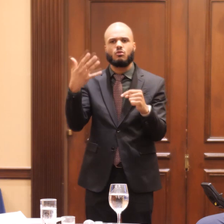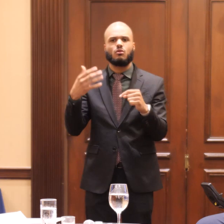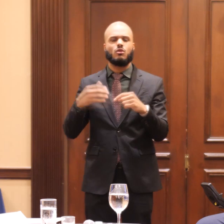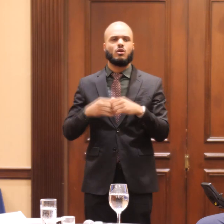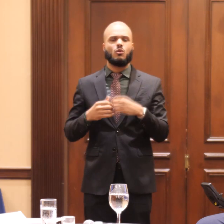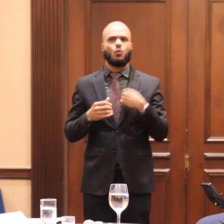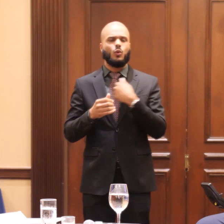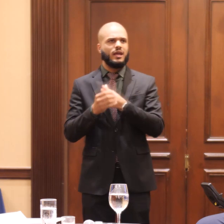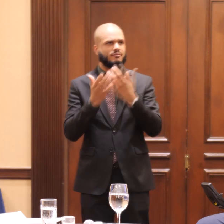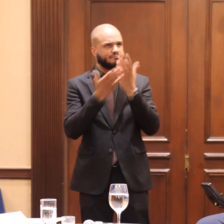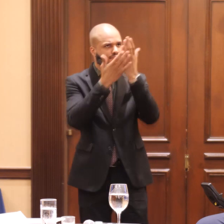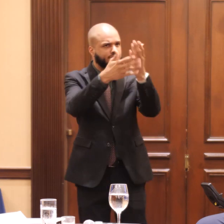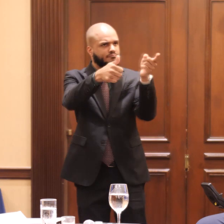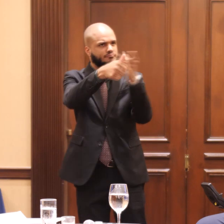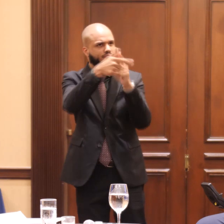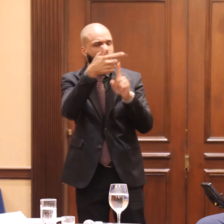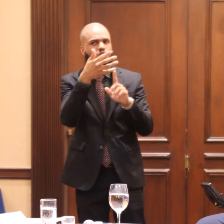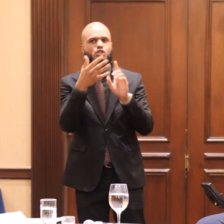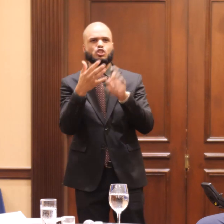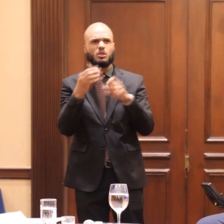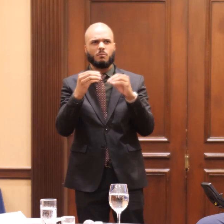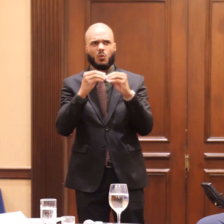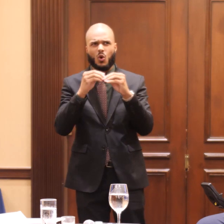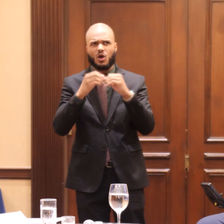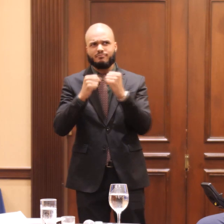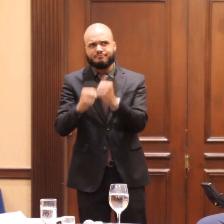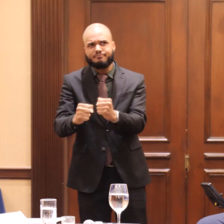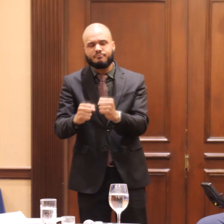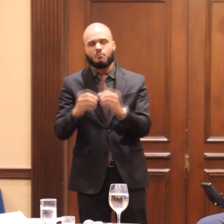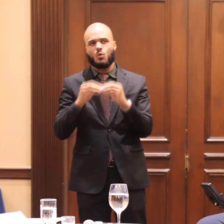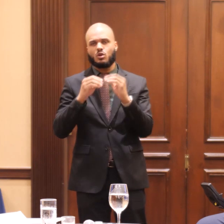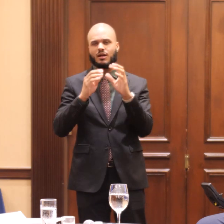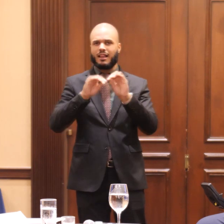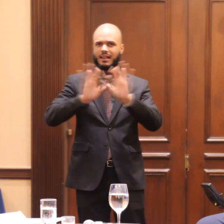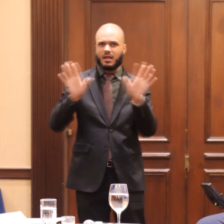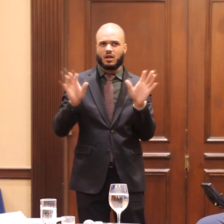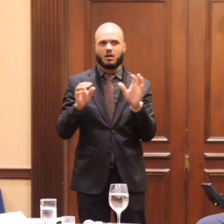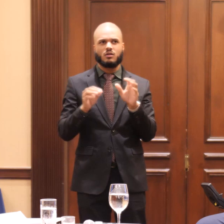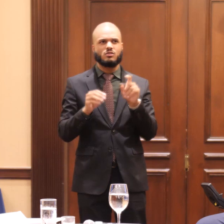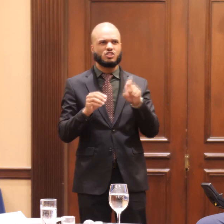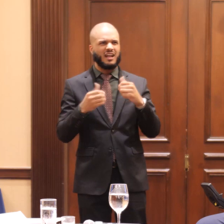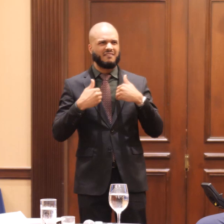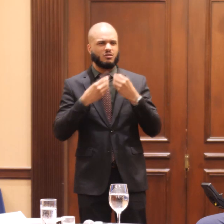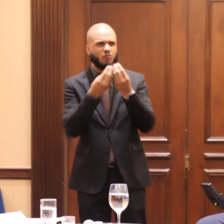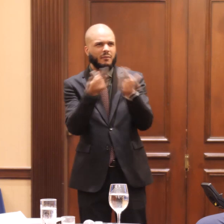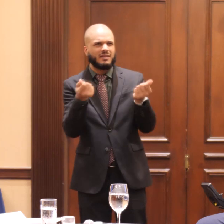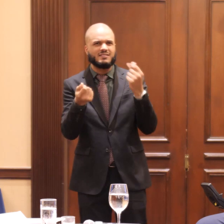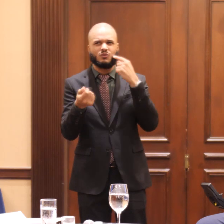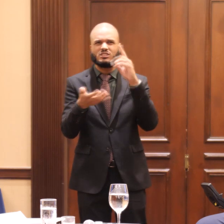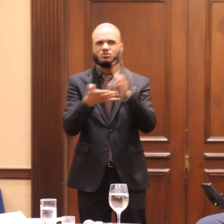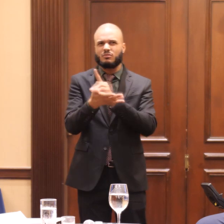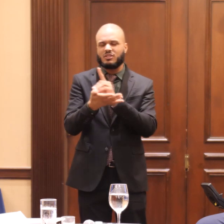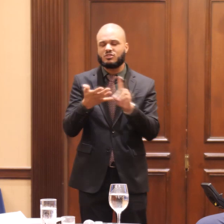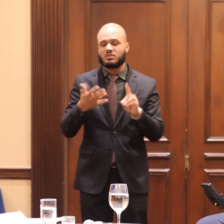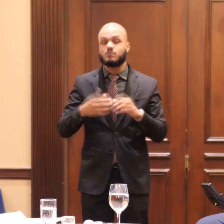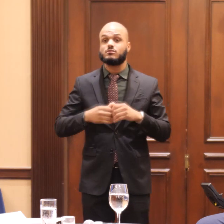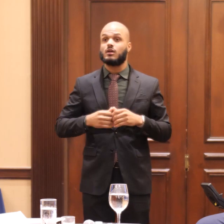ought to be provide proper remedies for findings of discrimination. And so we had this thing